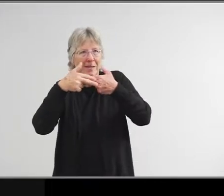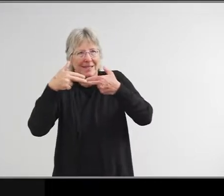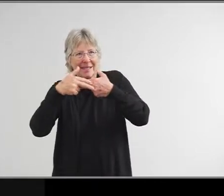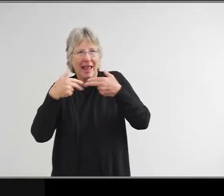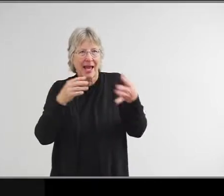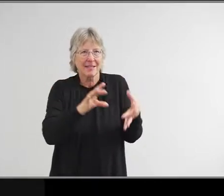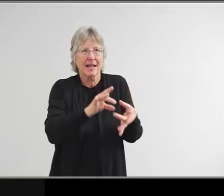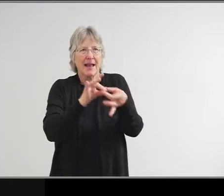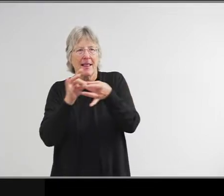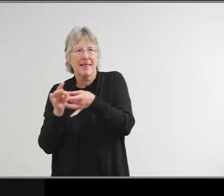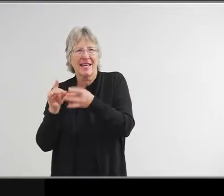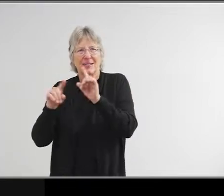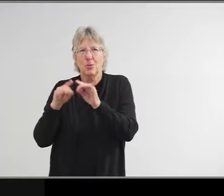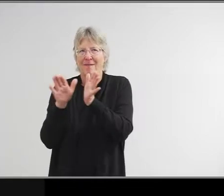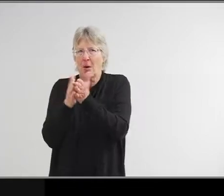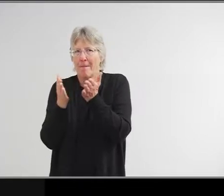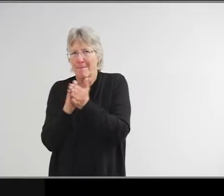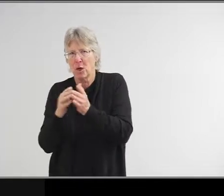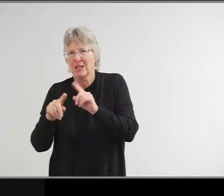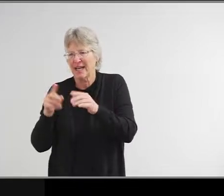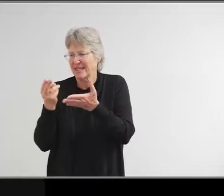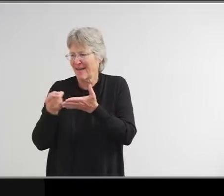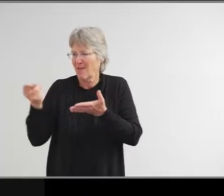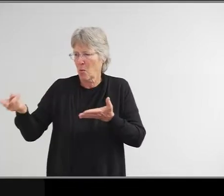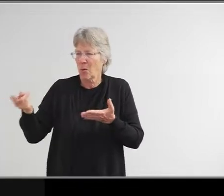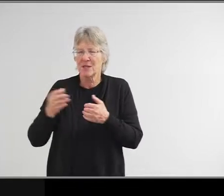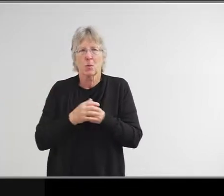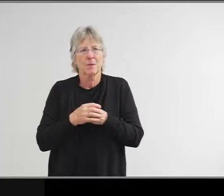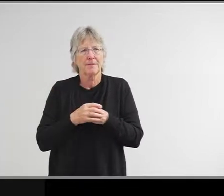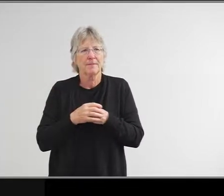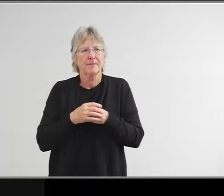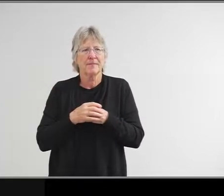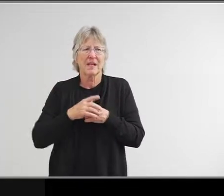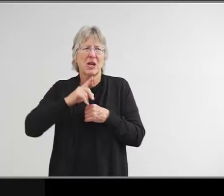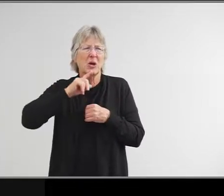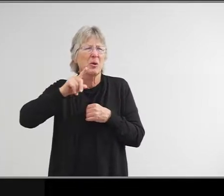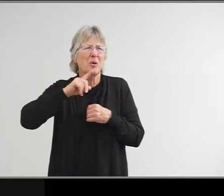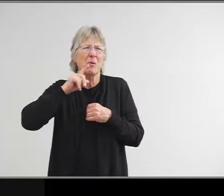and other resources that really let students discover more